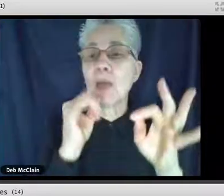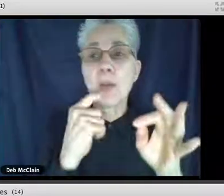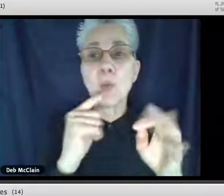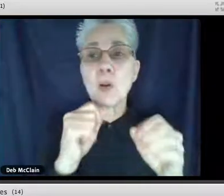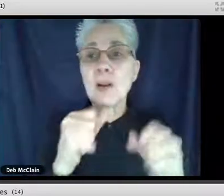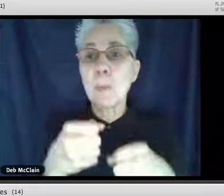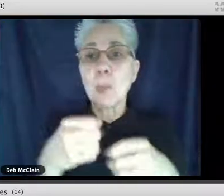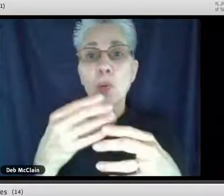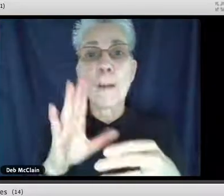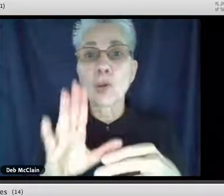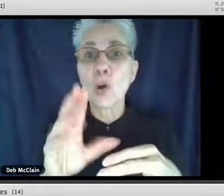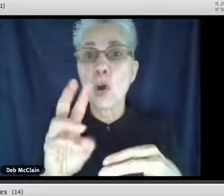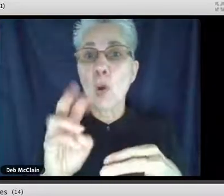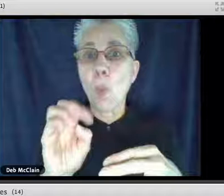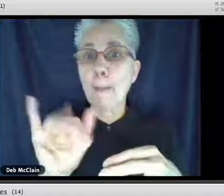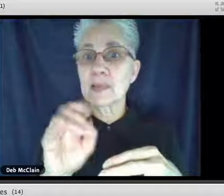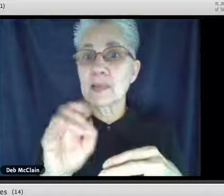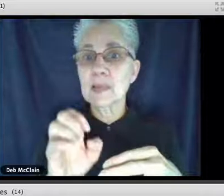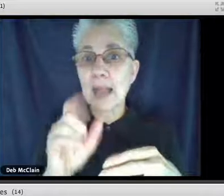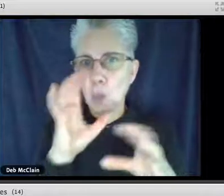necessarily to look for that information.